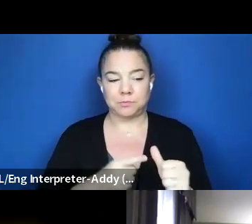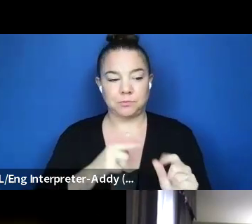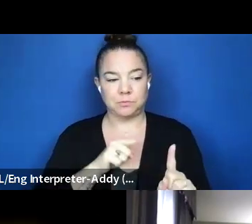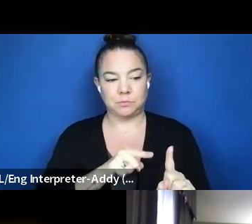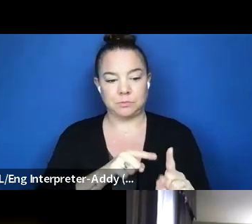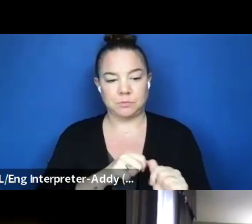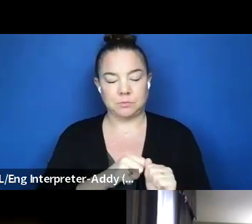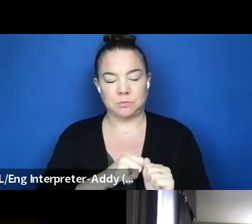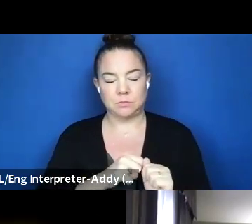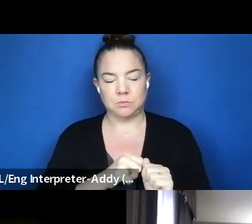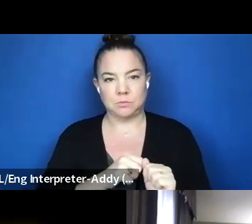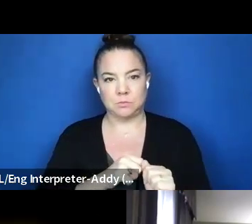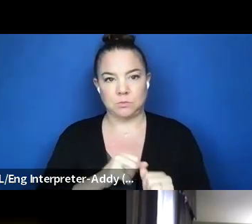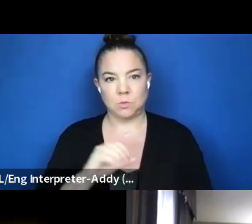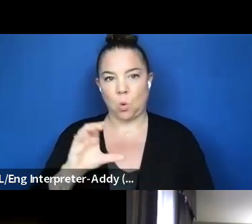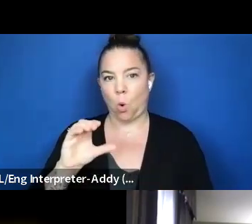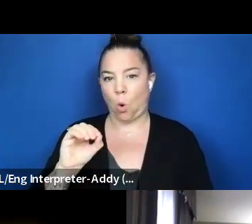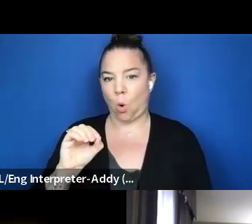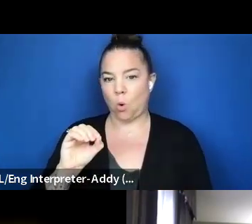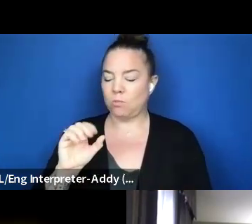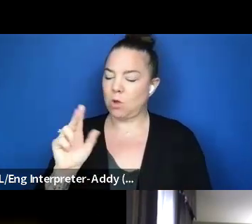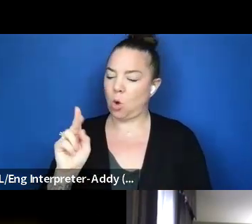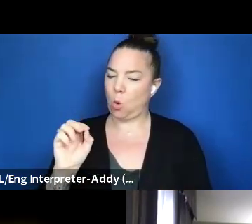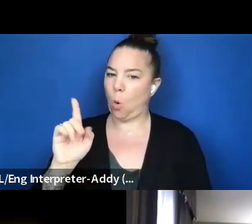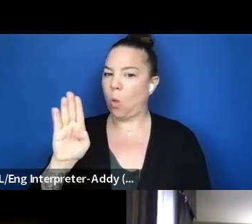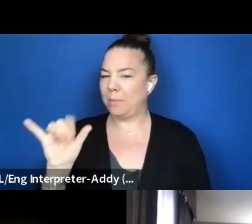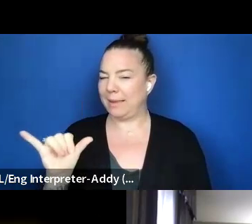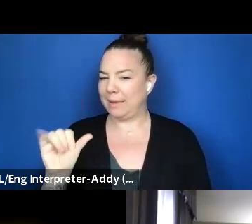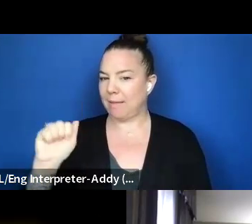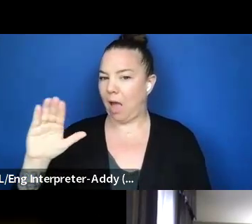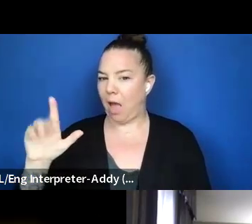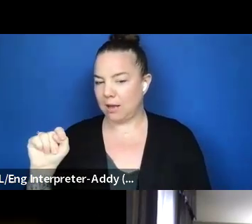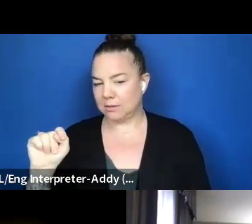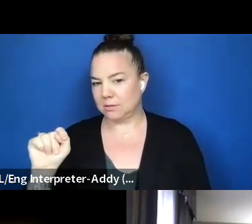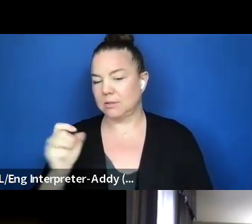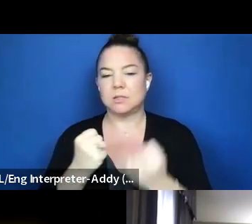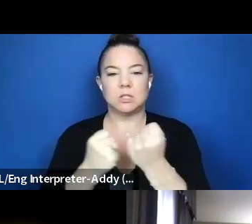Adeleigh Belyeu: the the Colby Act, which dealt with Adeleigh Belyeu: supported decision making